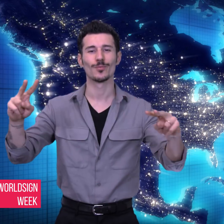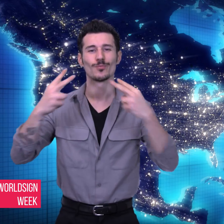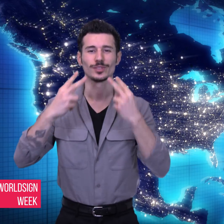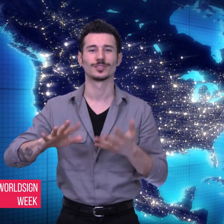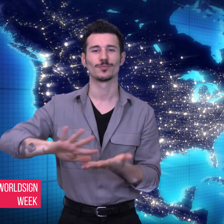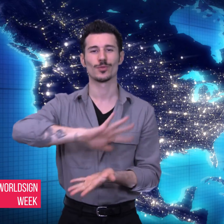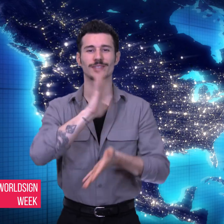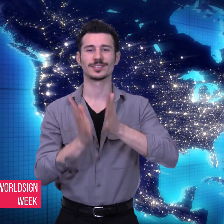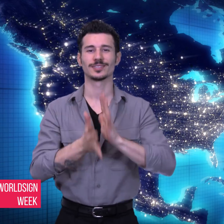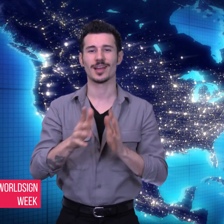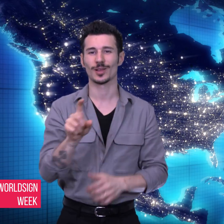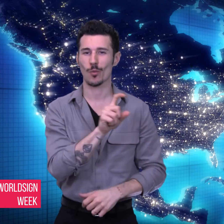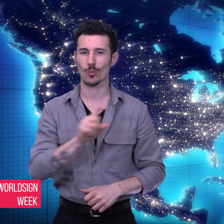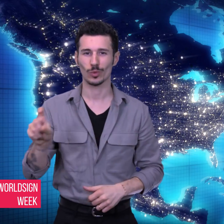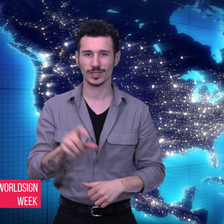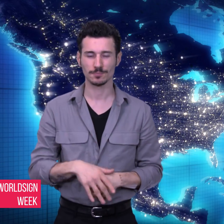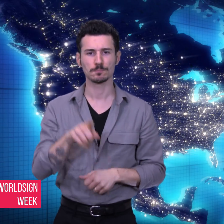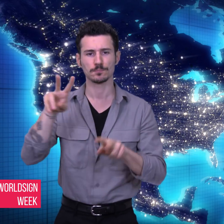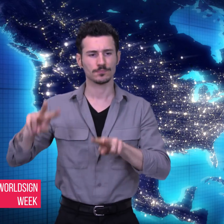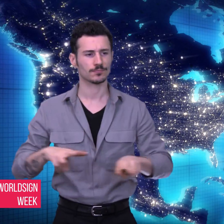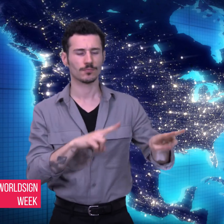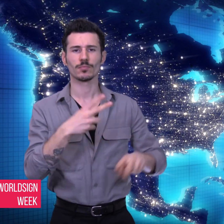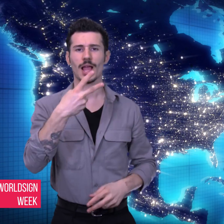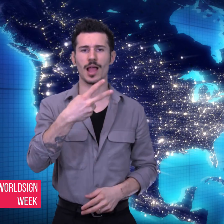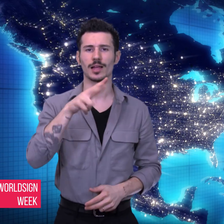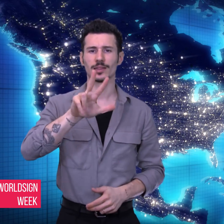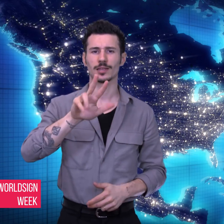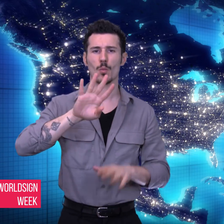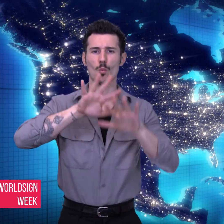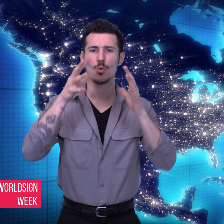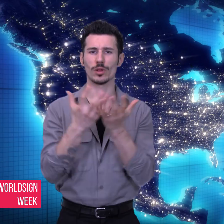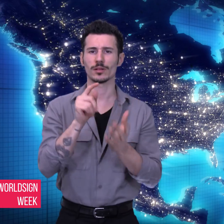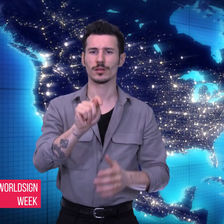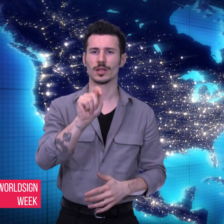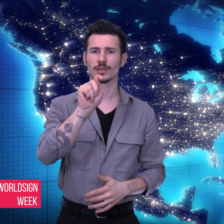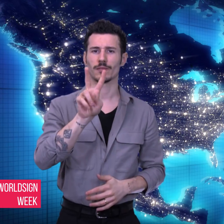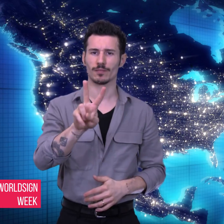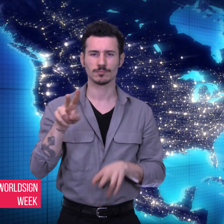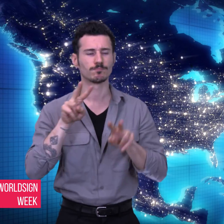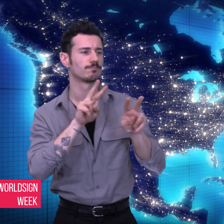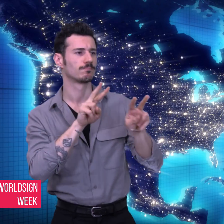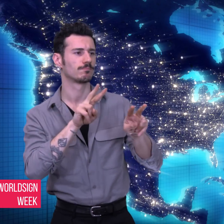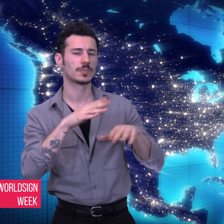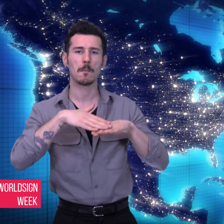Thank you for watching WorldSign Week, visit H3WORLD.TV